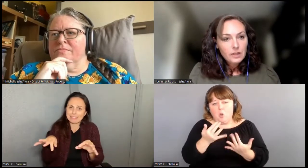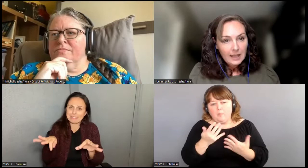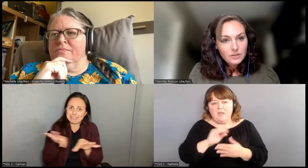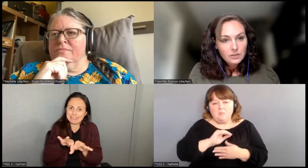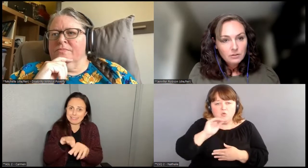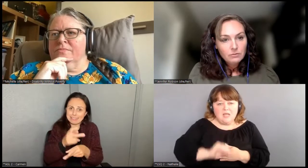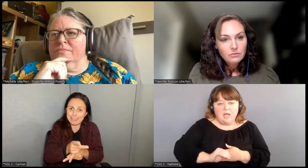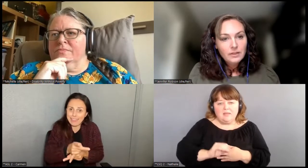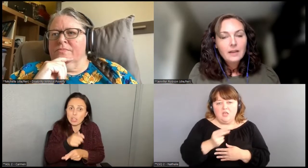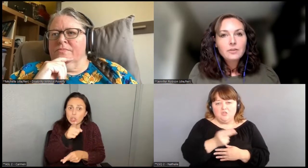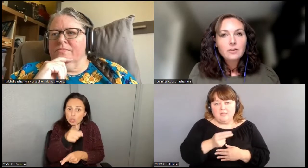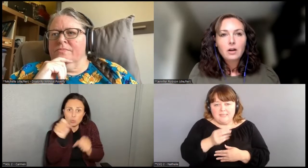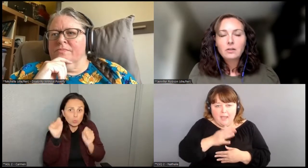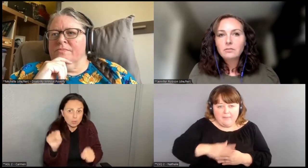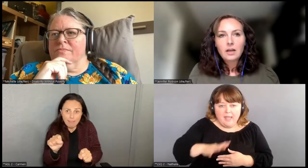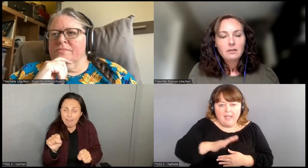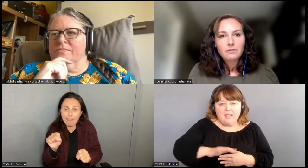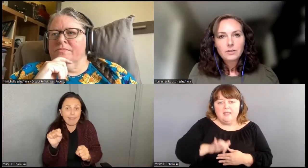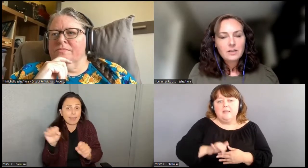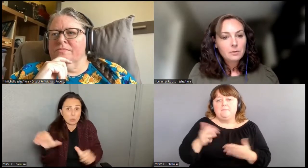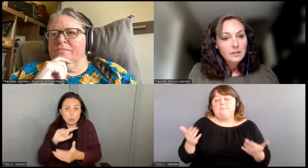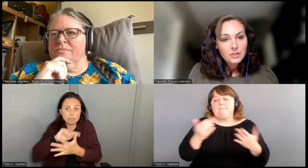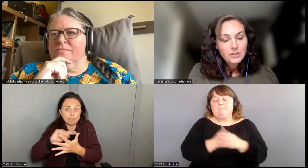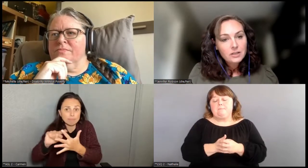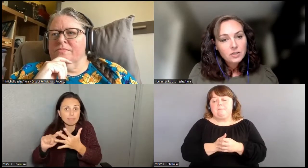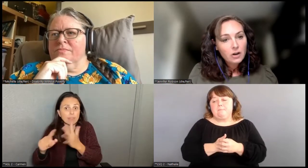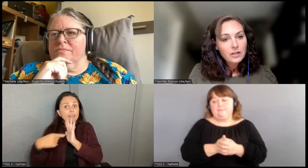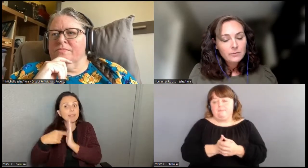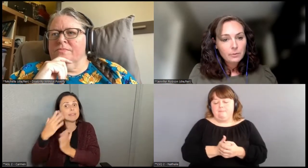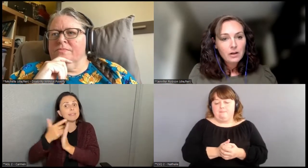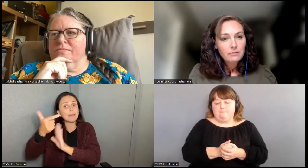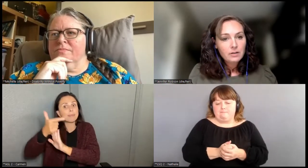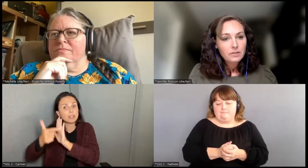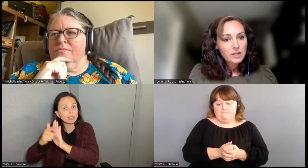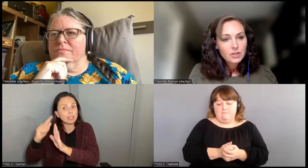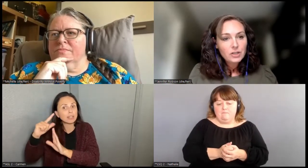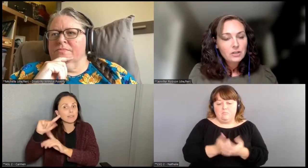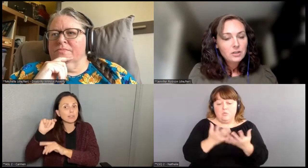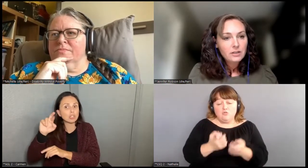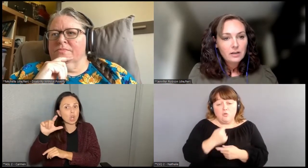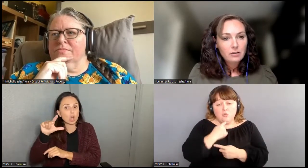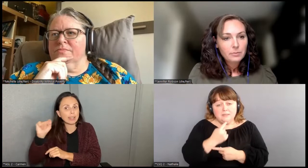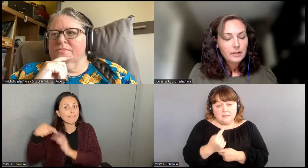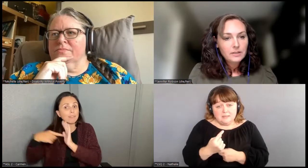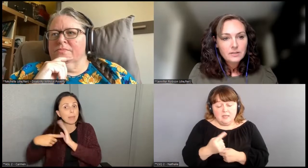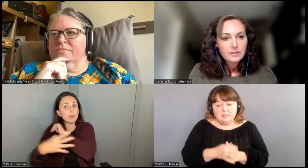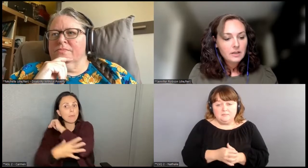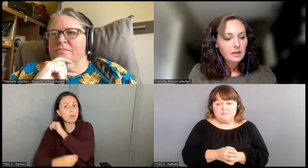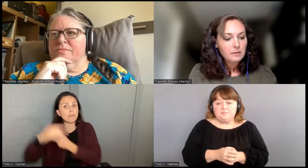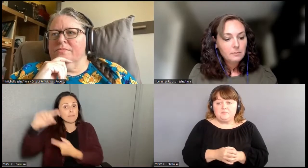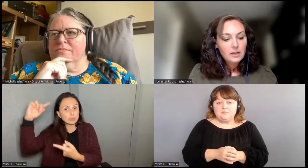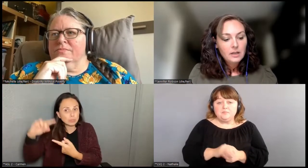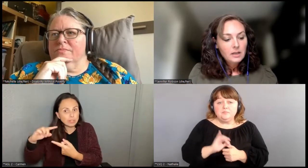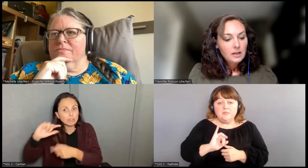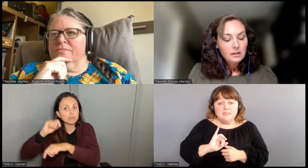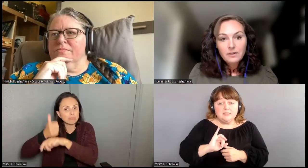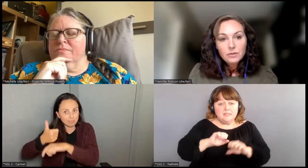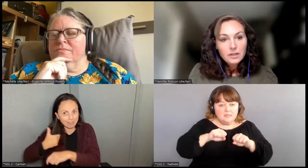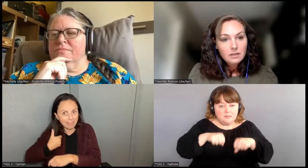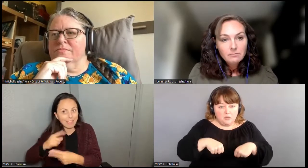CAN DO THAT. THERE ARE FOR EXAMPLE, LEGISLATIVE TARGETS FOR POVERTY REDUCTION IN PLACE FEDERALLY